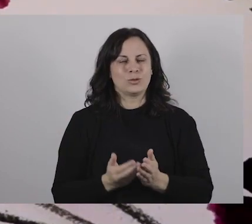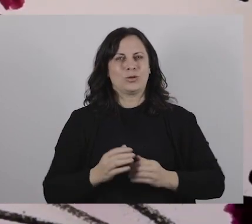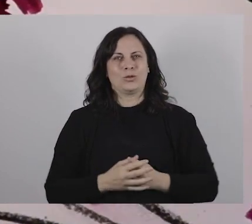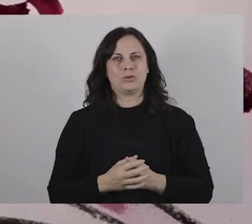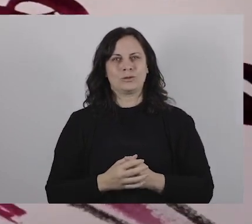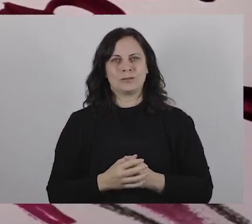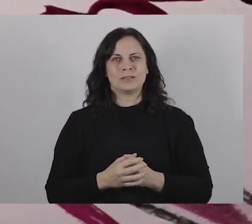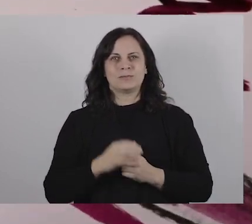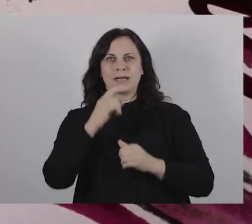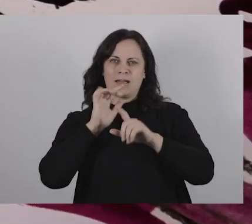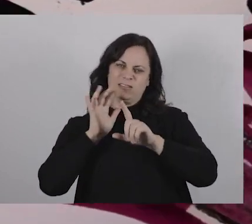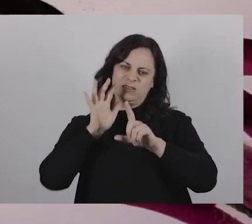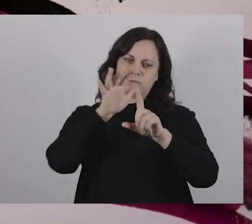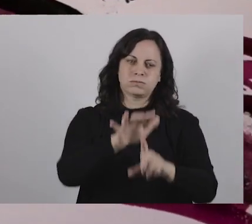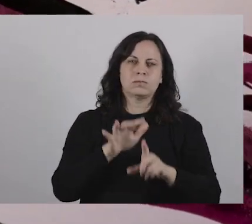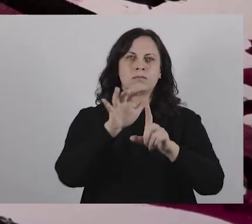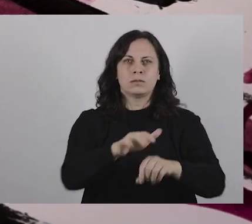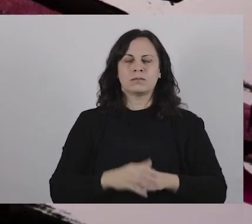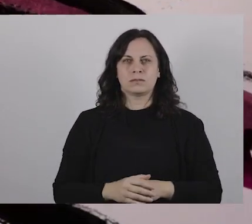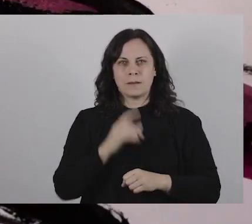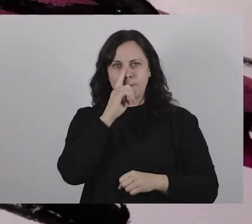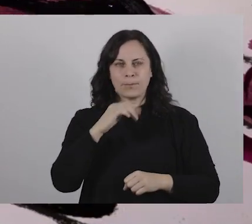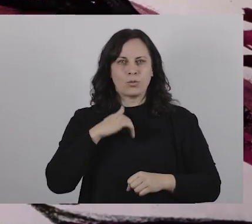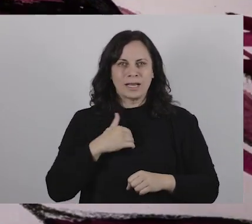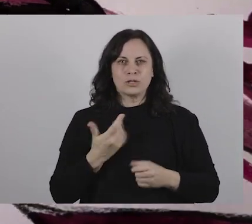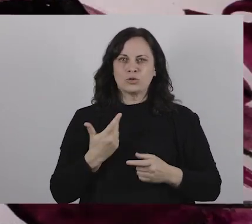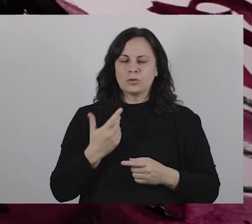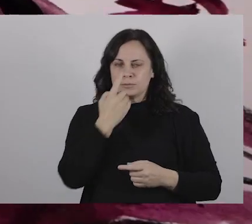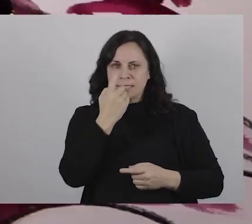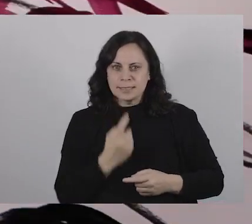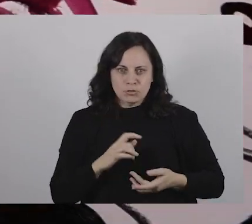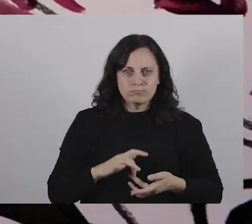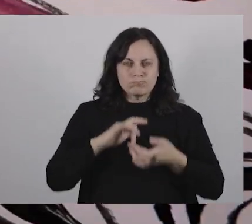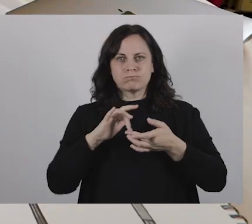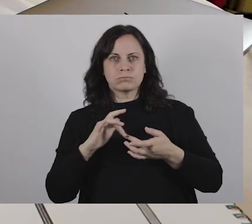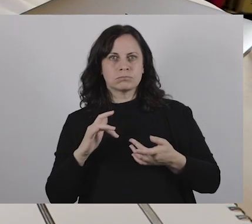And it's not taken seriously enough. And it's not addressed enough.